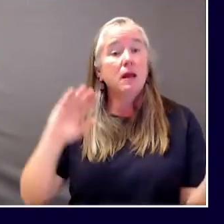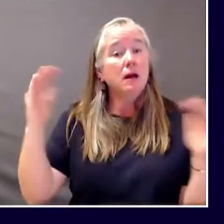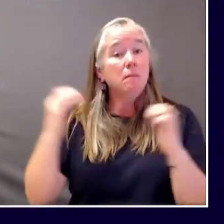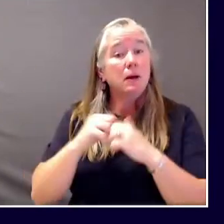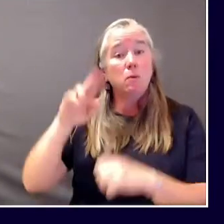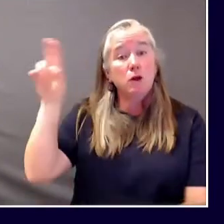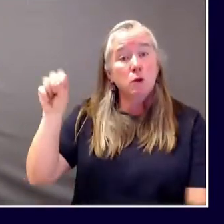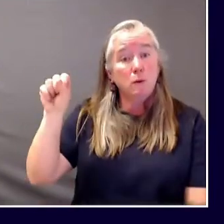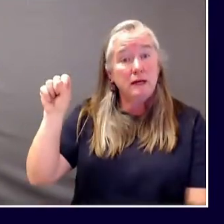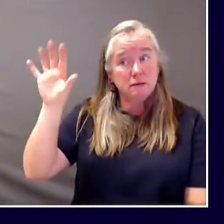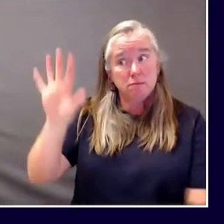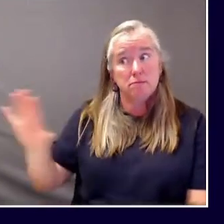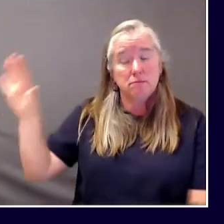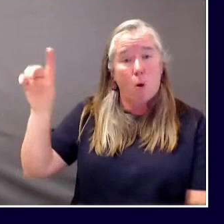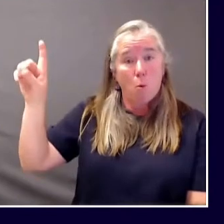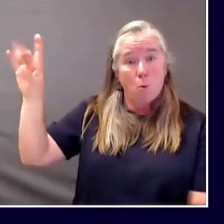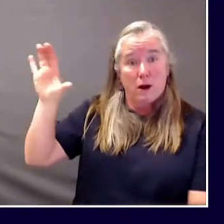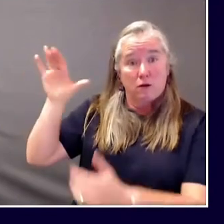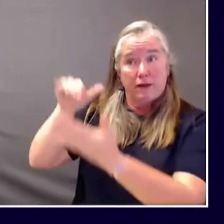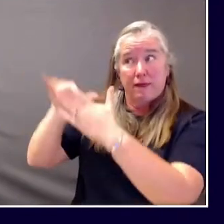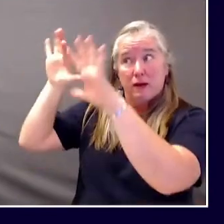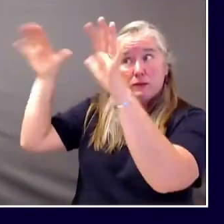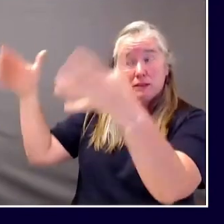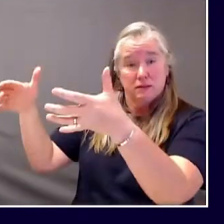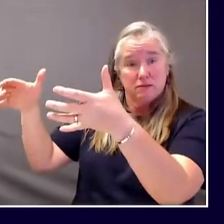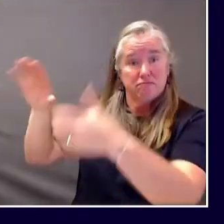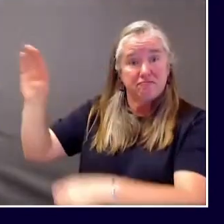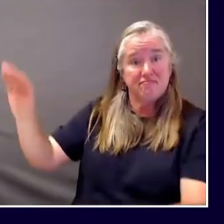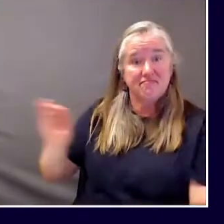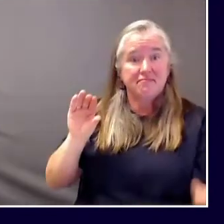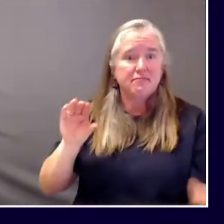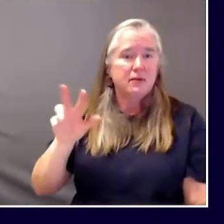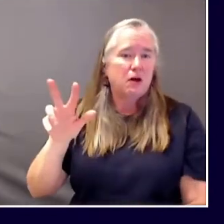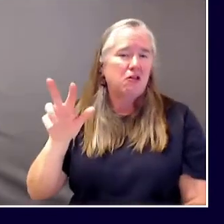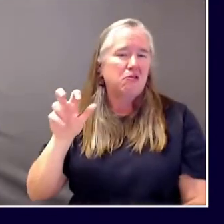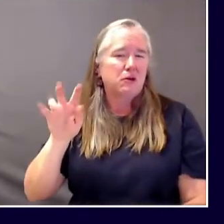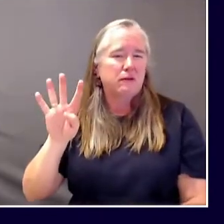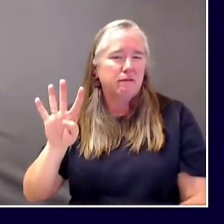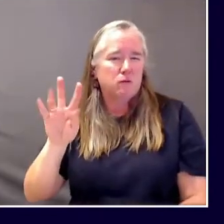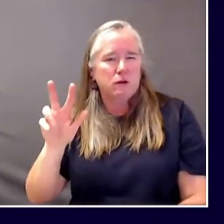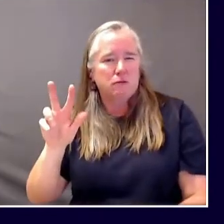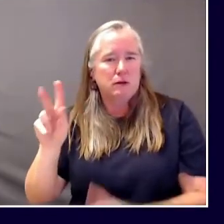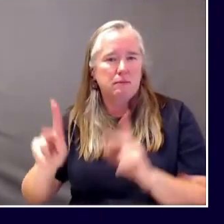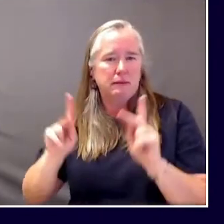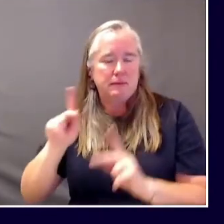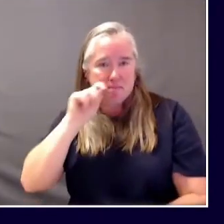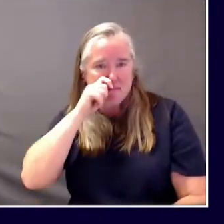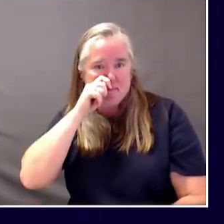the national average for testing